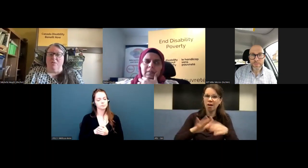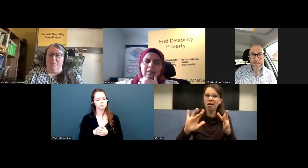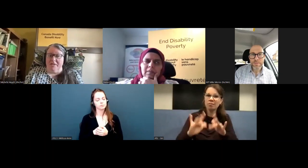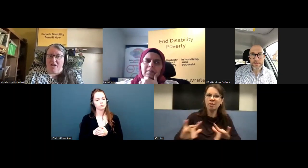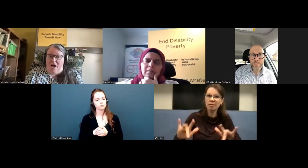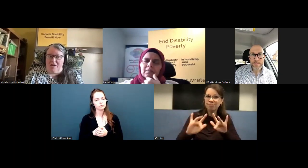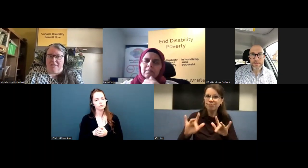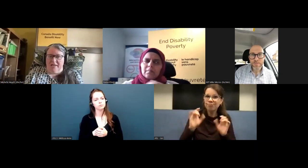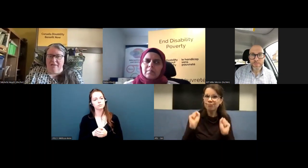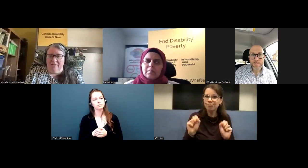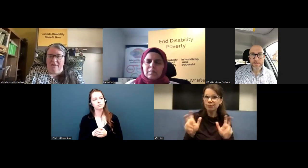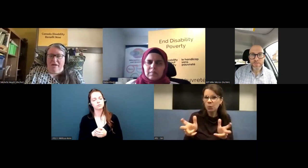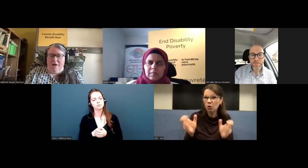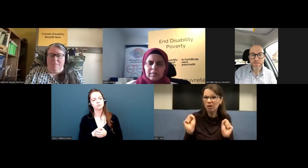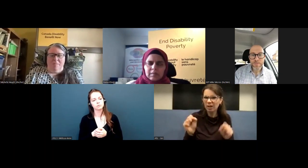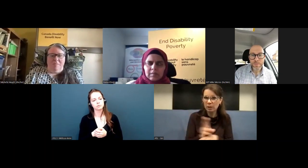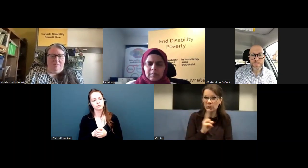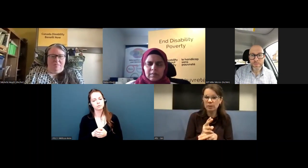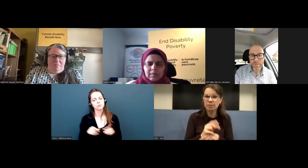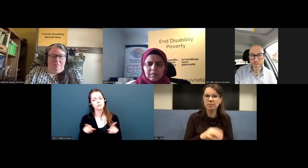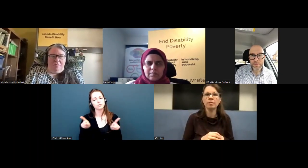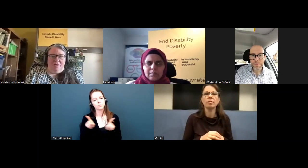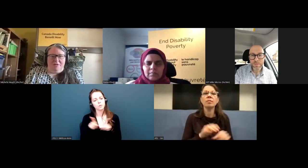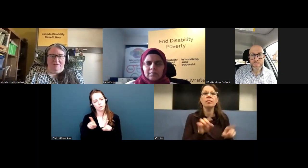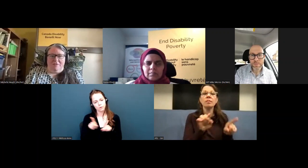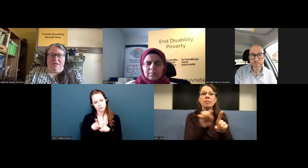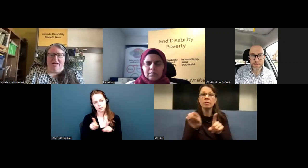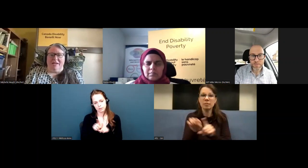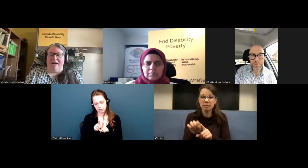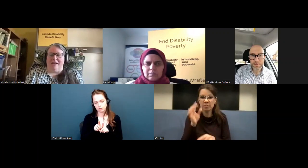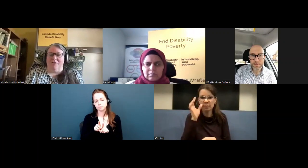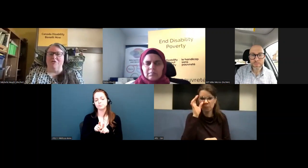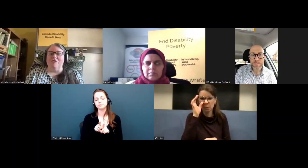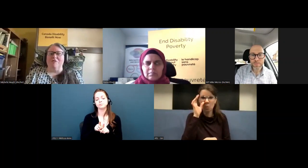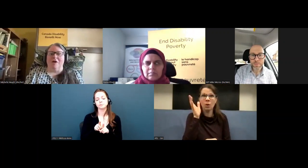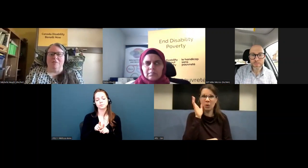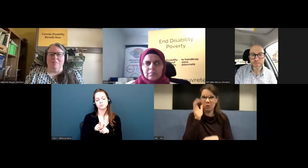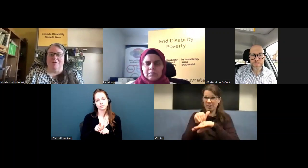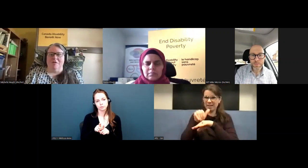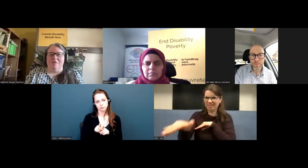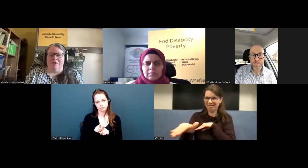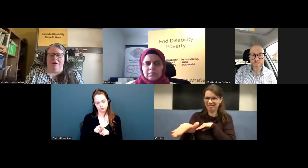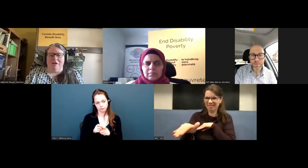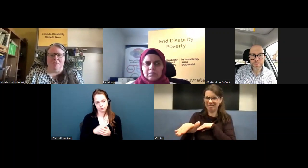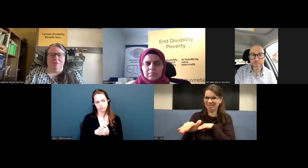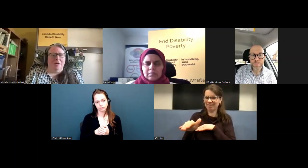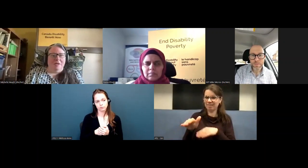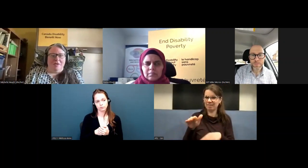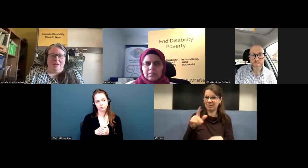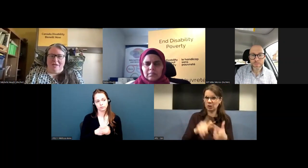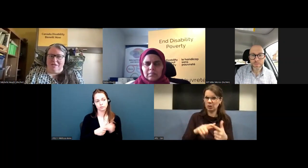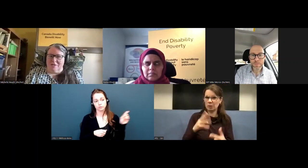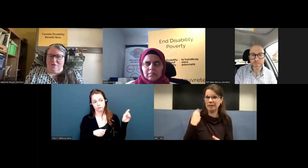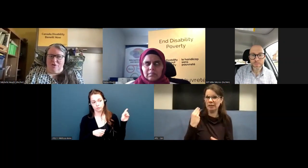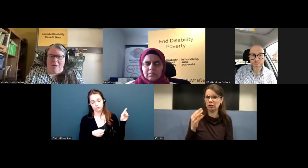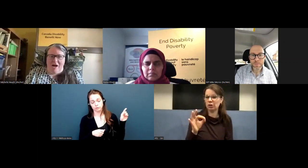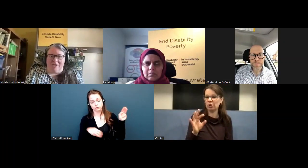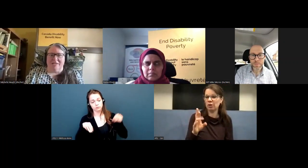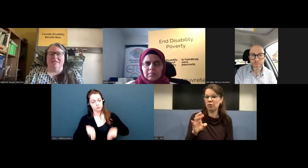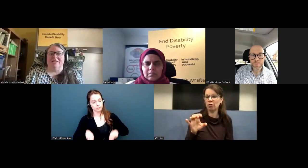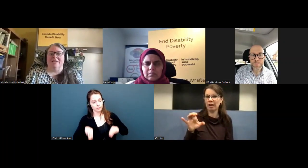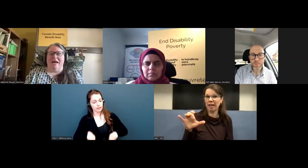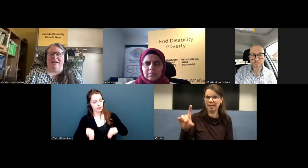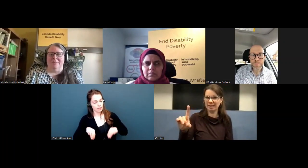BE TARGETING MINISTER FREELAND AND A NUMBER OF THE LEADERS OF ALL PARTIES AND THE PRIME